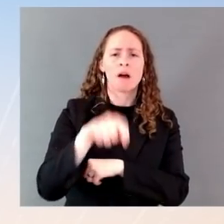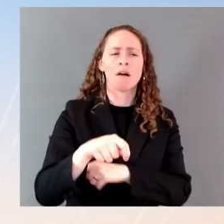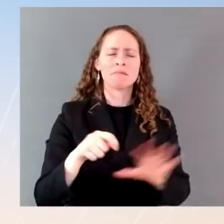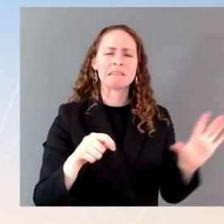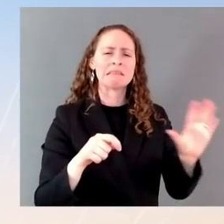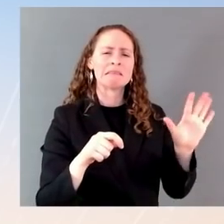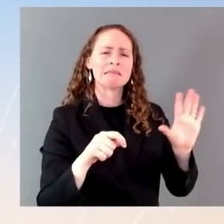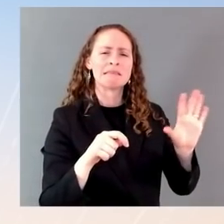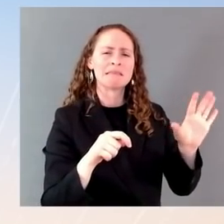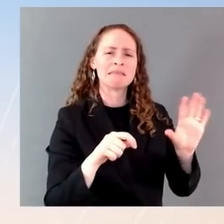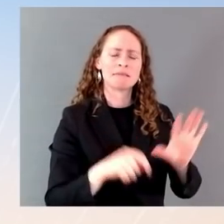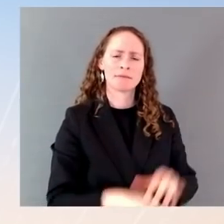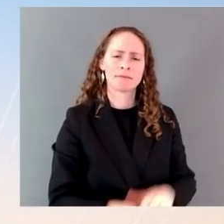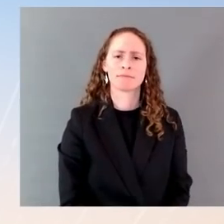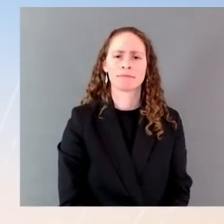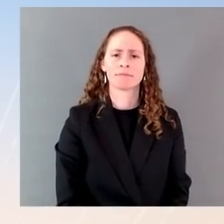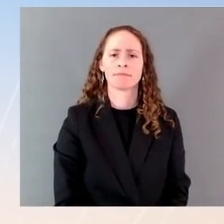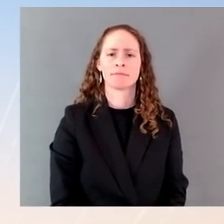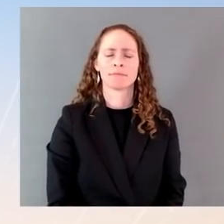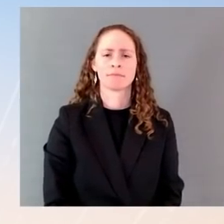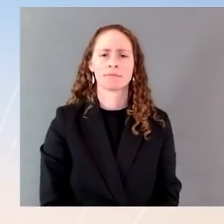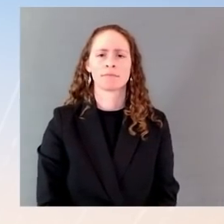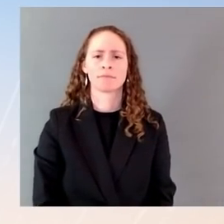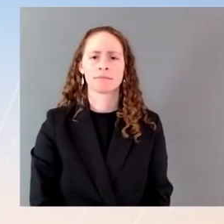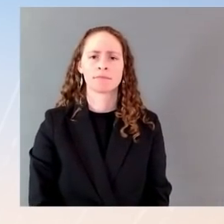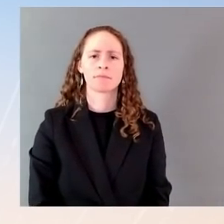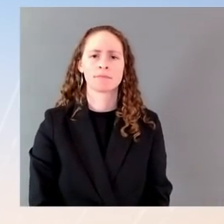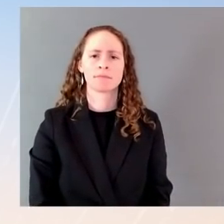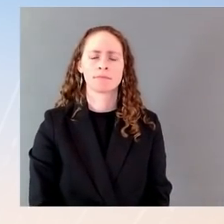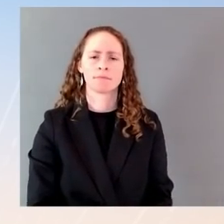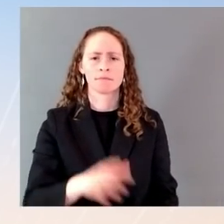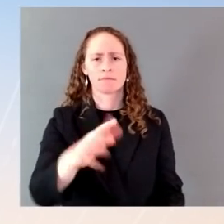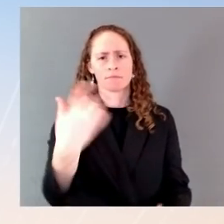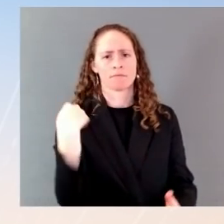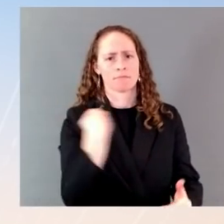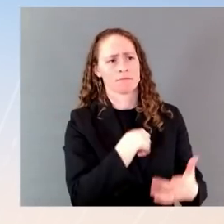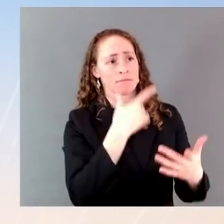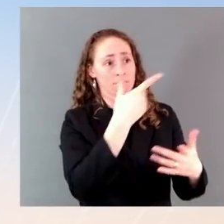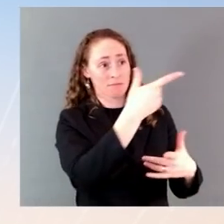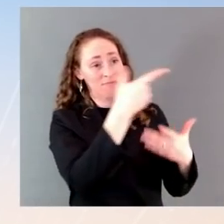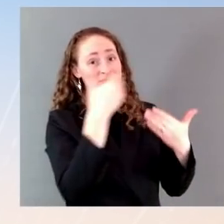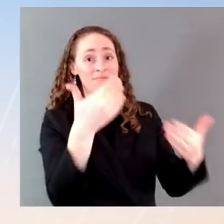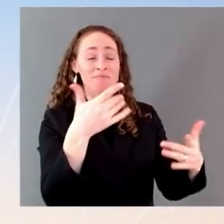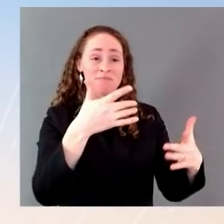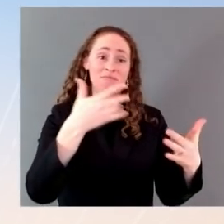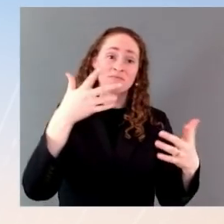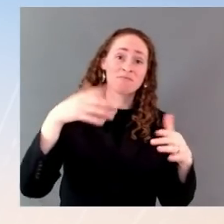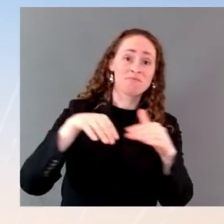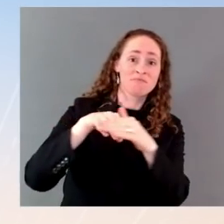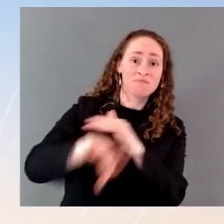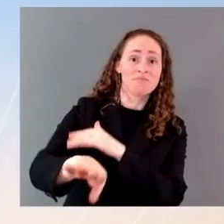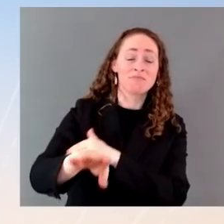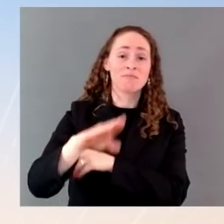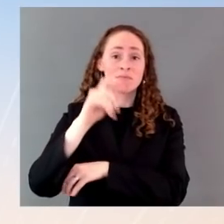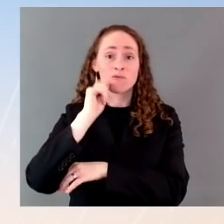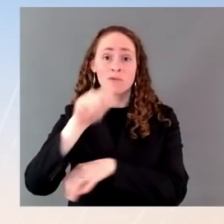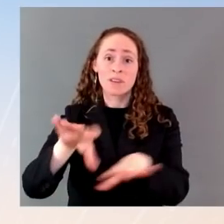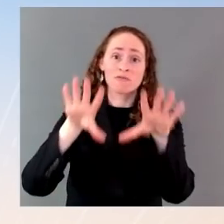That, for us, is a clear and decisive laydown. And we also believe that there should be an alternative pathway